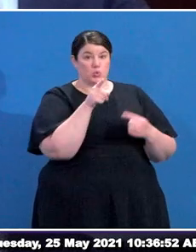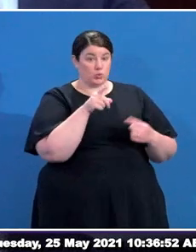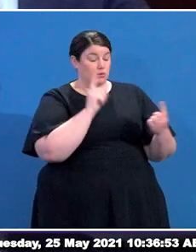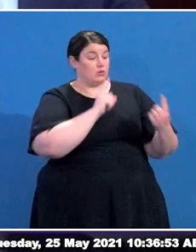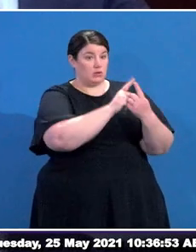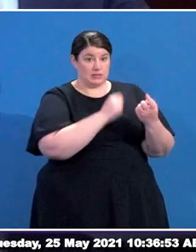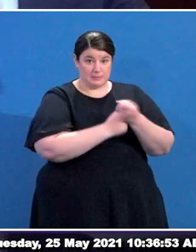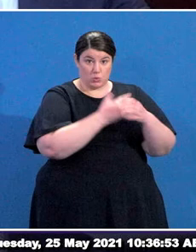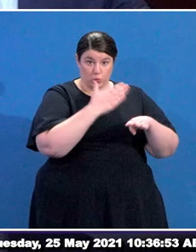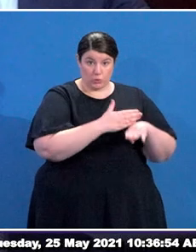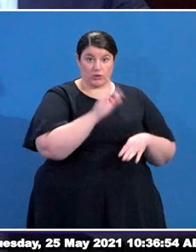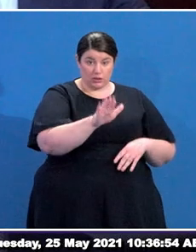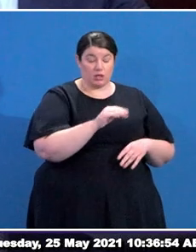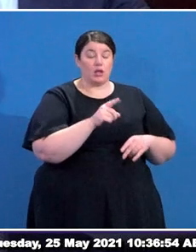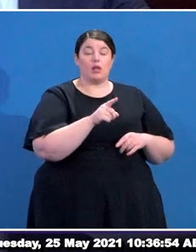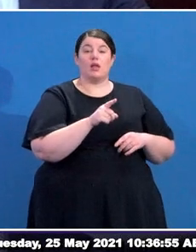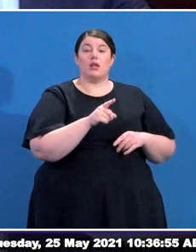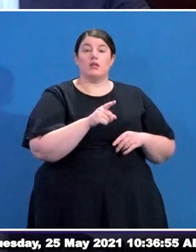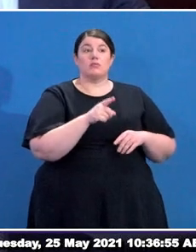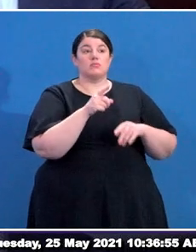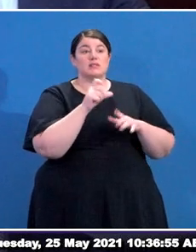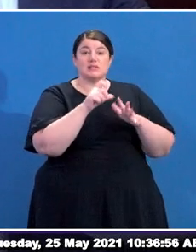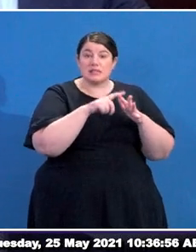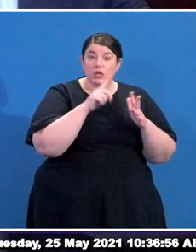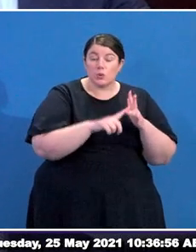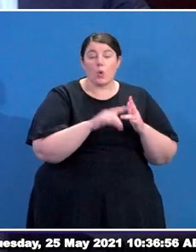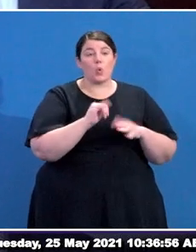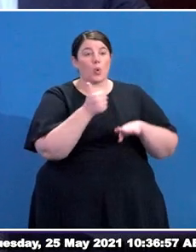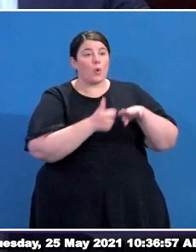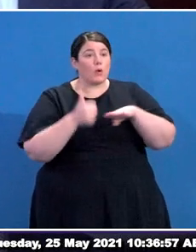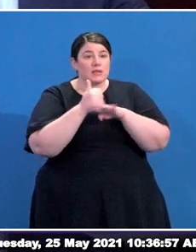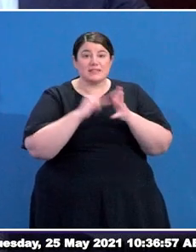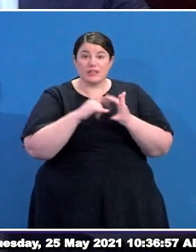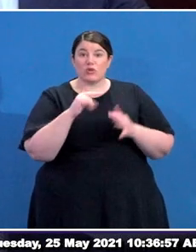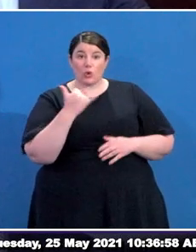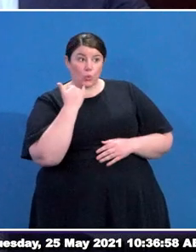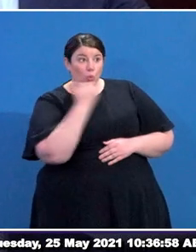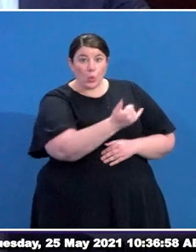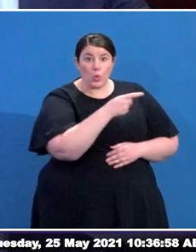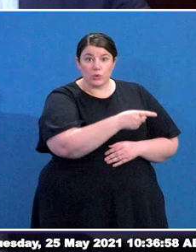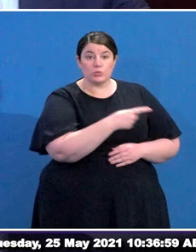did Ms Cuddihy or Mr Swain contact you to tell you about this incident?